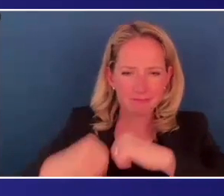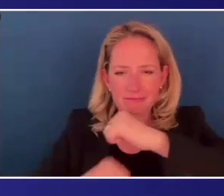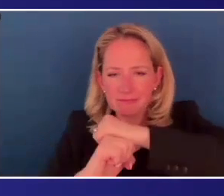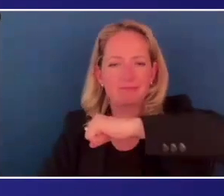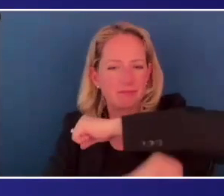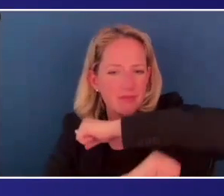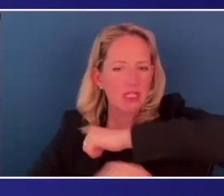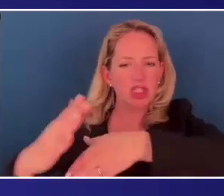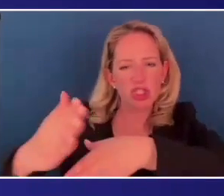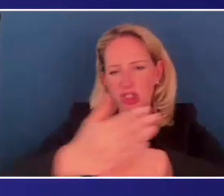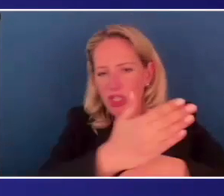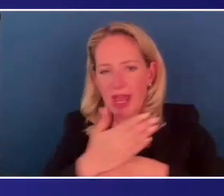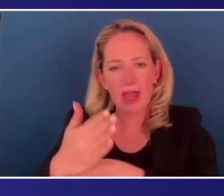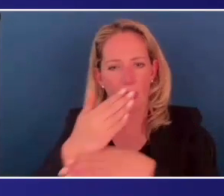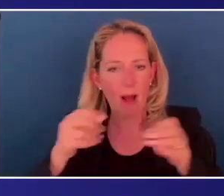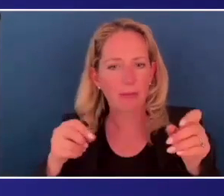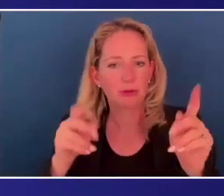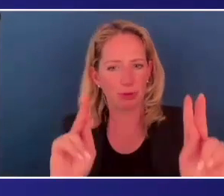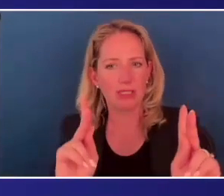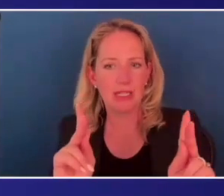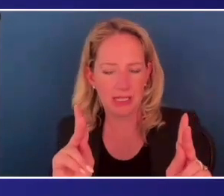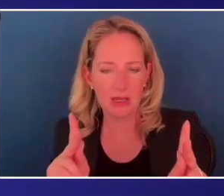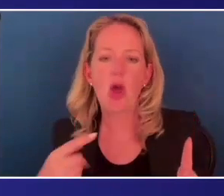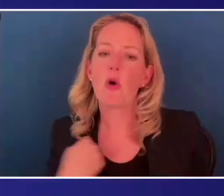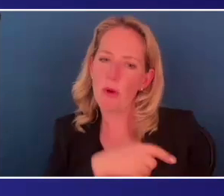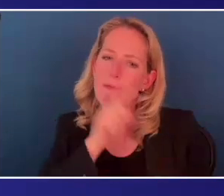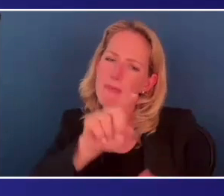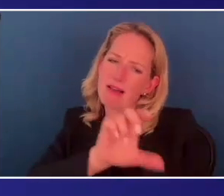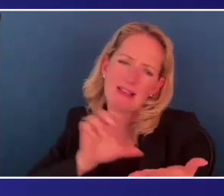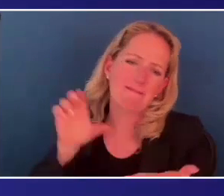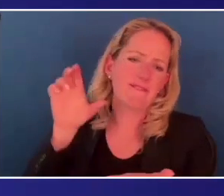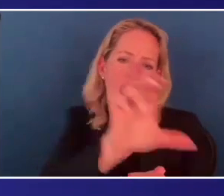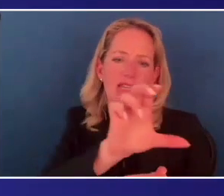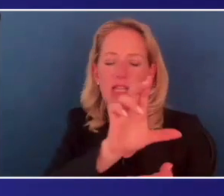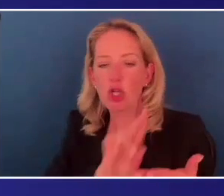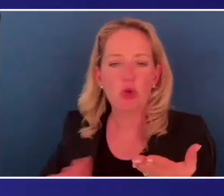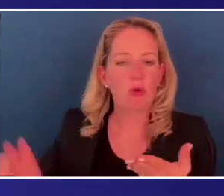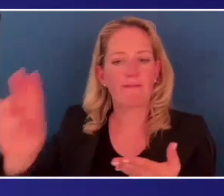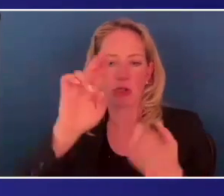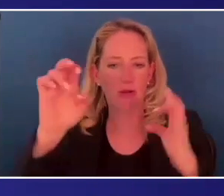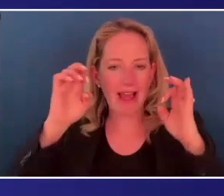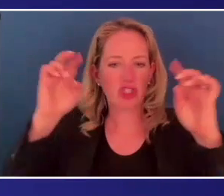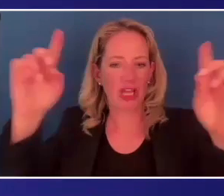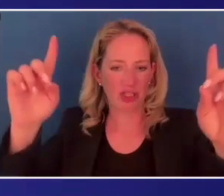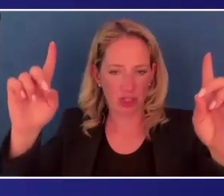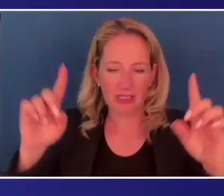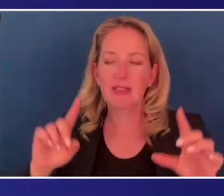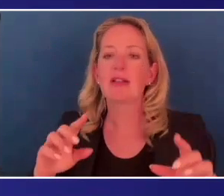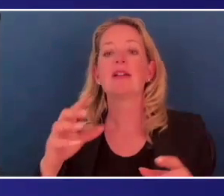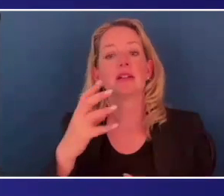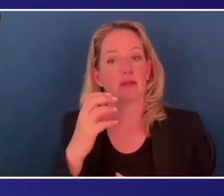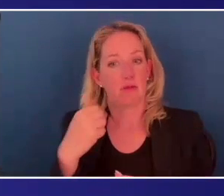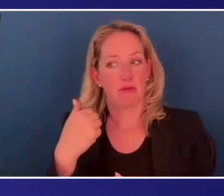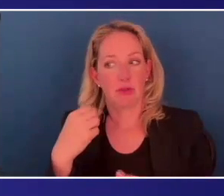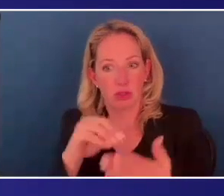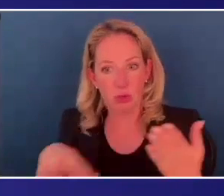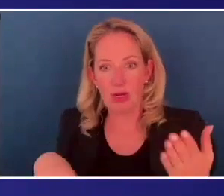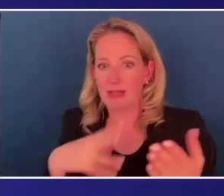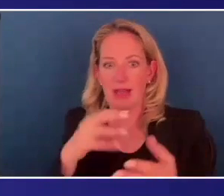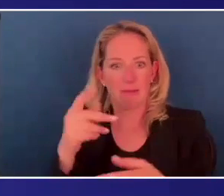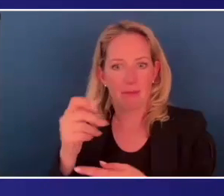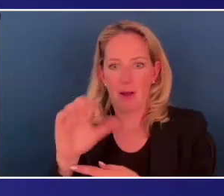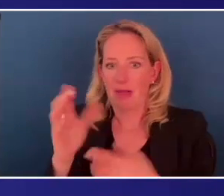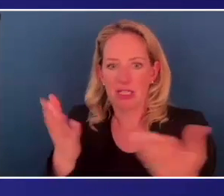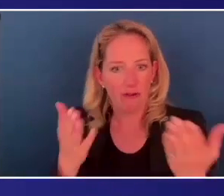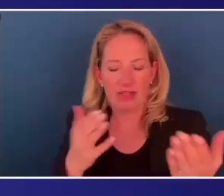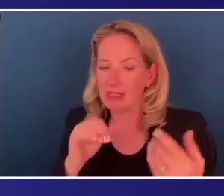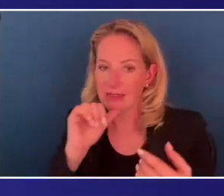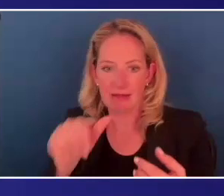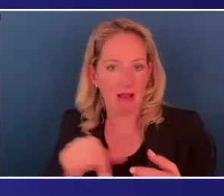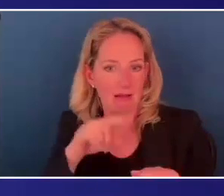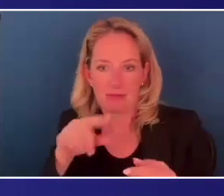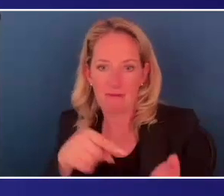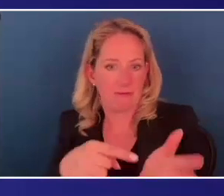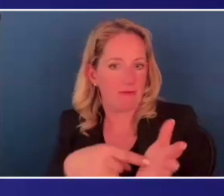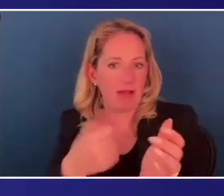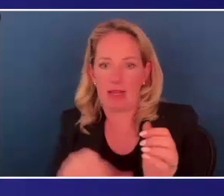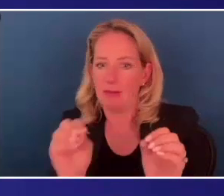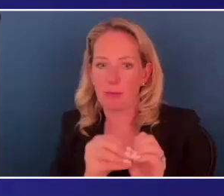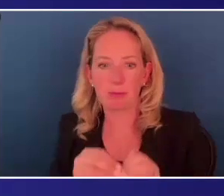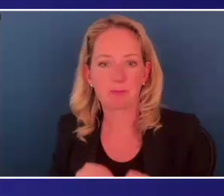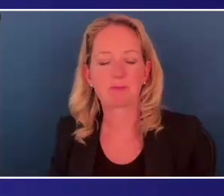We must invest in a universal education state. As students and public servants can no longer afford to wait. Thank you.